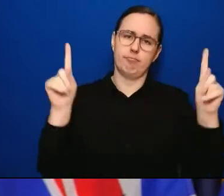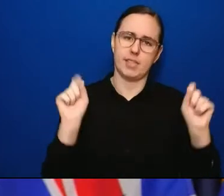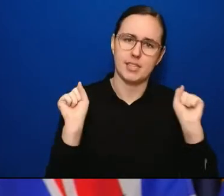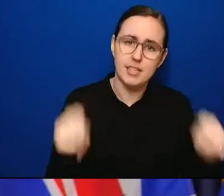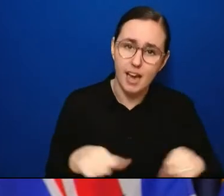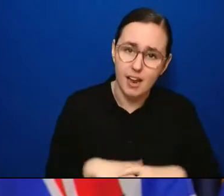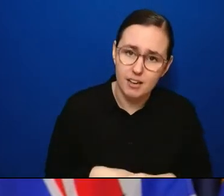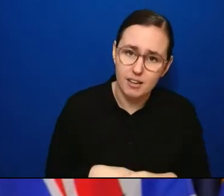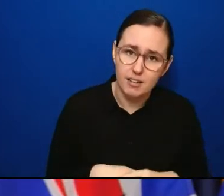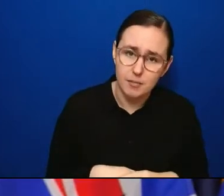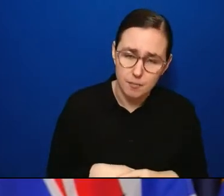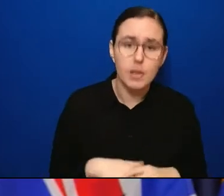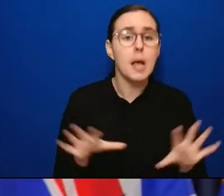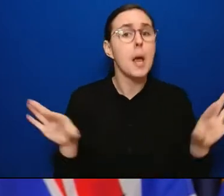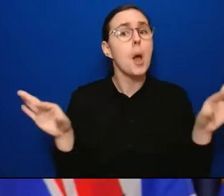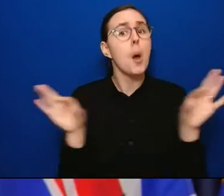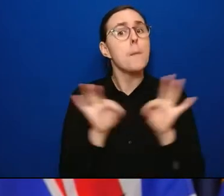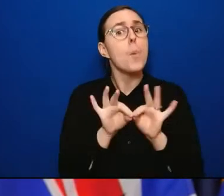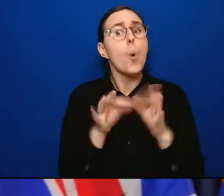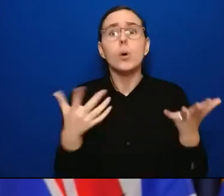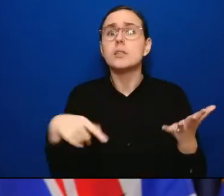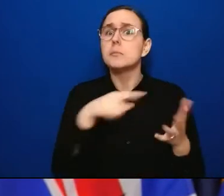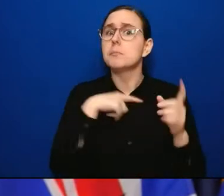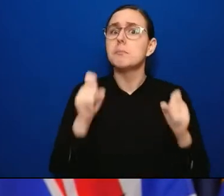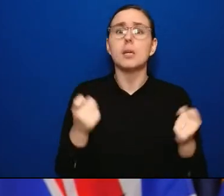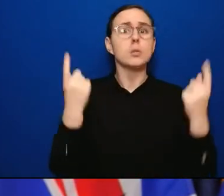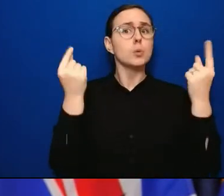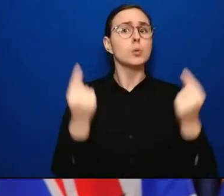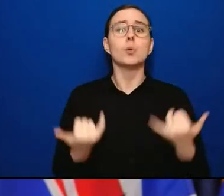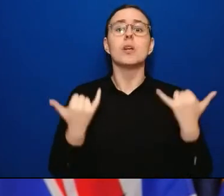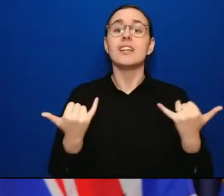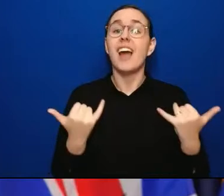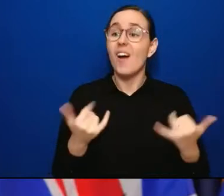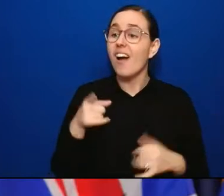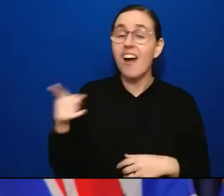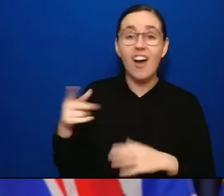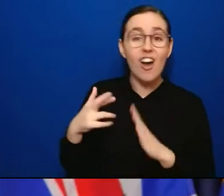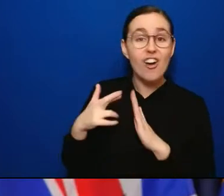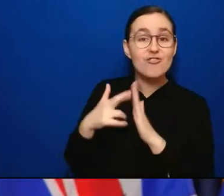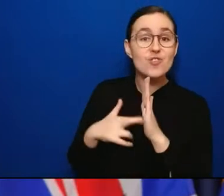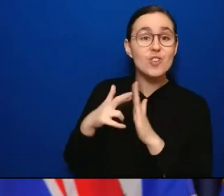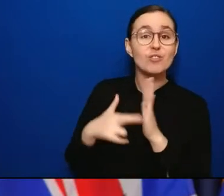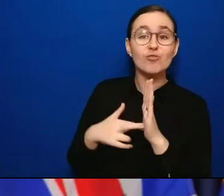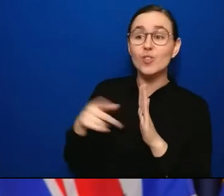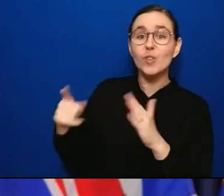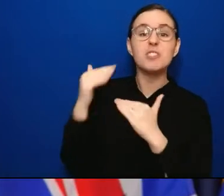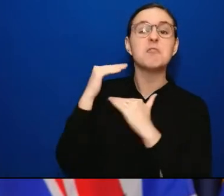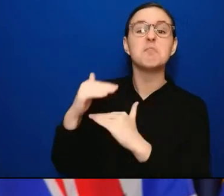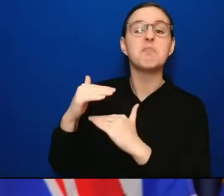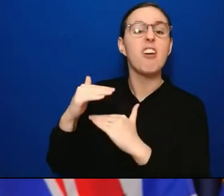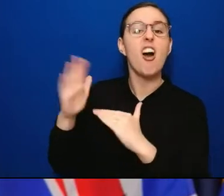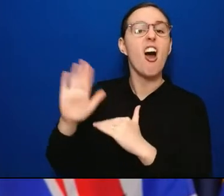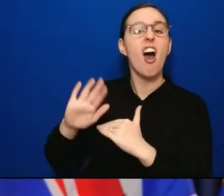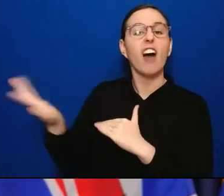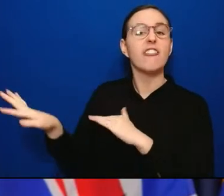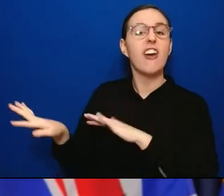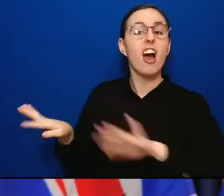I think we need to do now. Take care as restrictions ease as